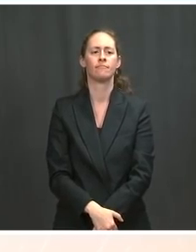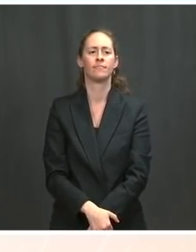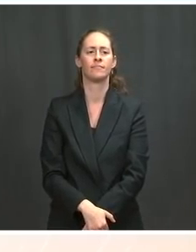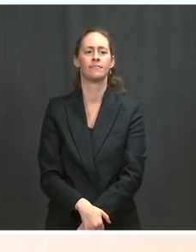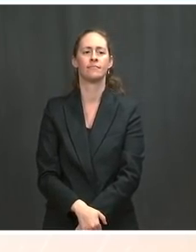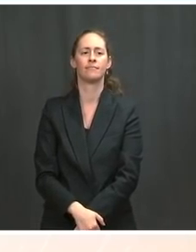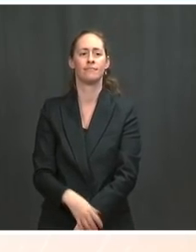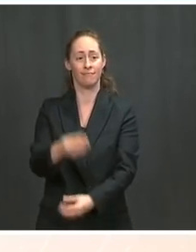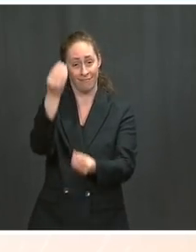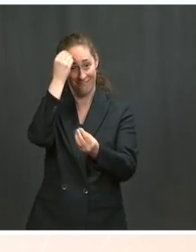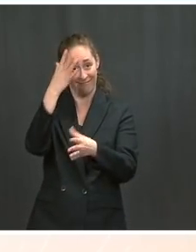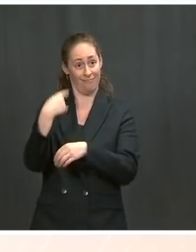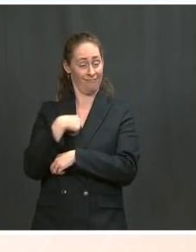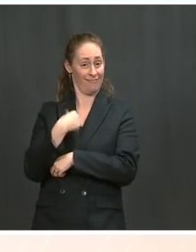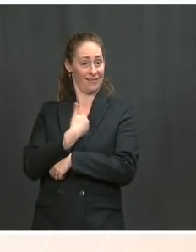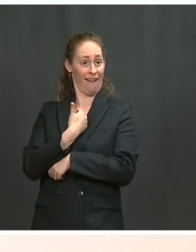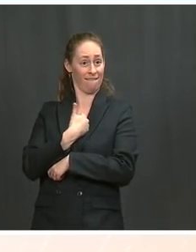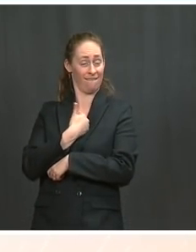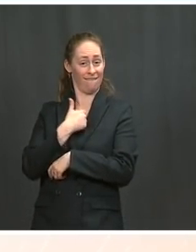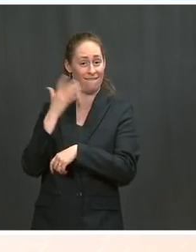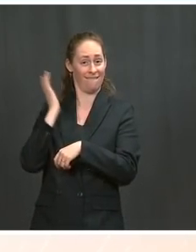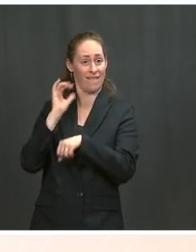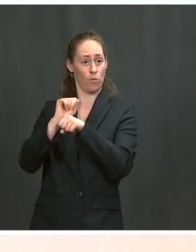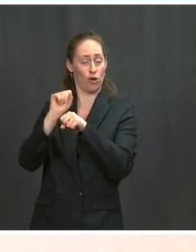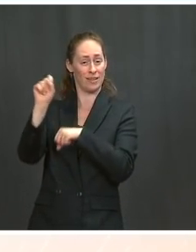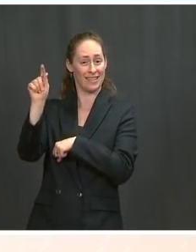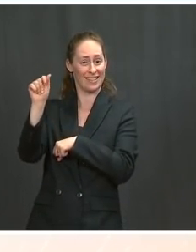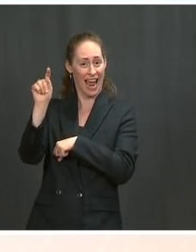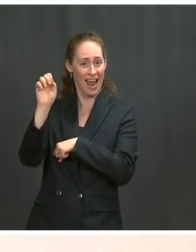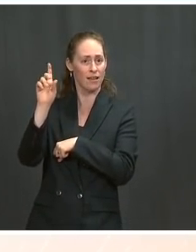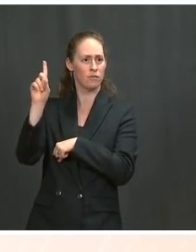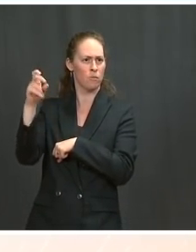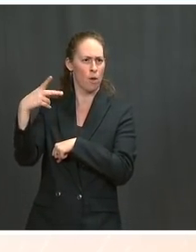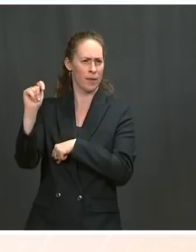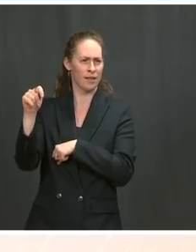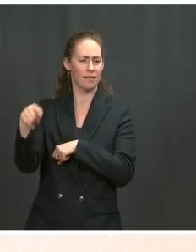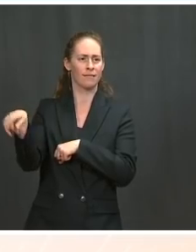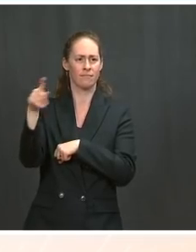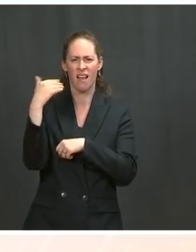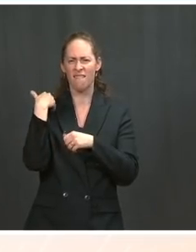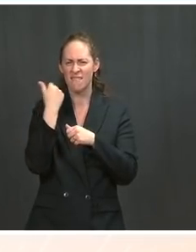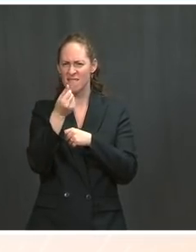who is there on the ground; who is fully engaged with the White House, is fully engaged with --